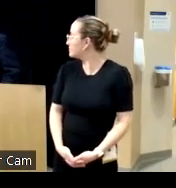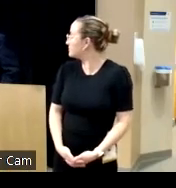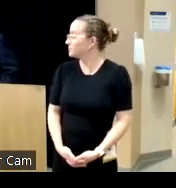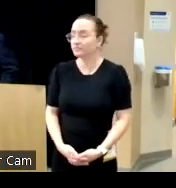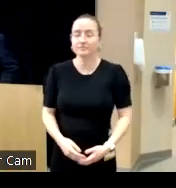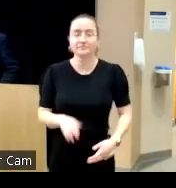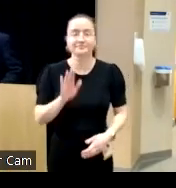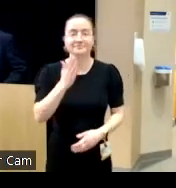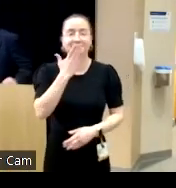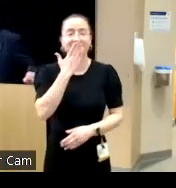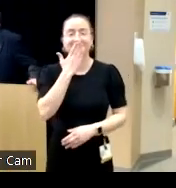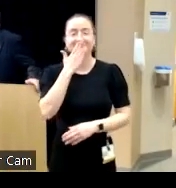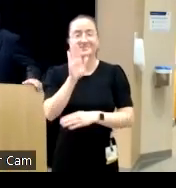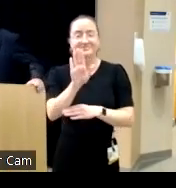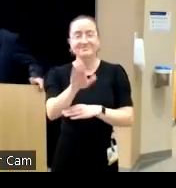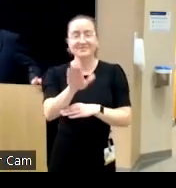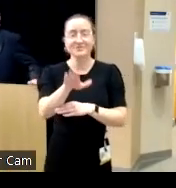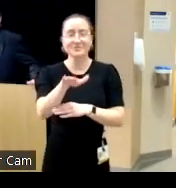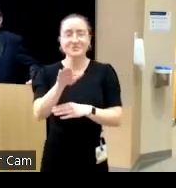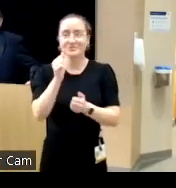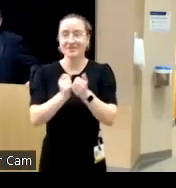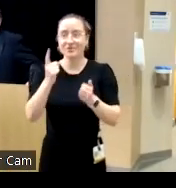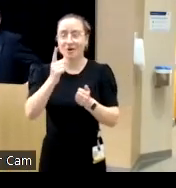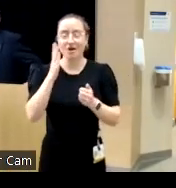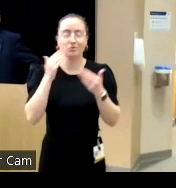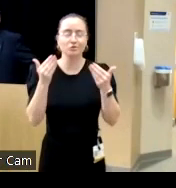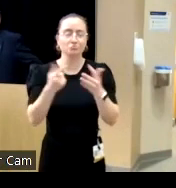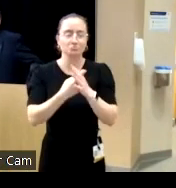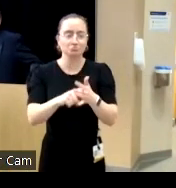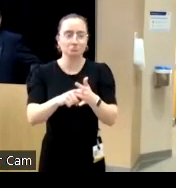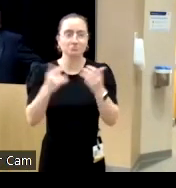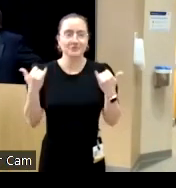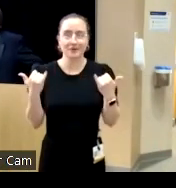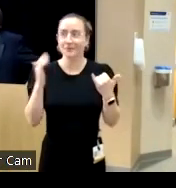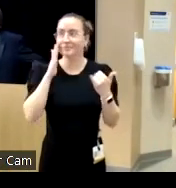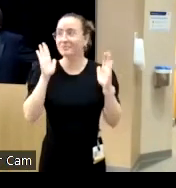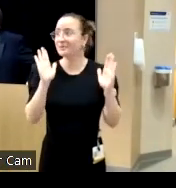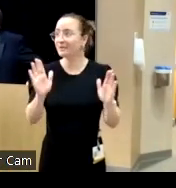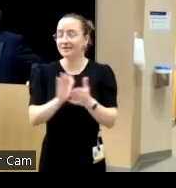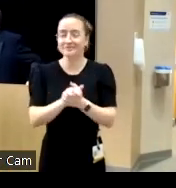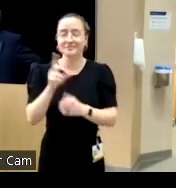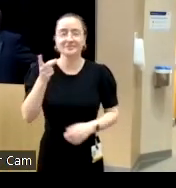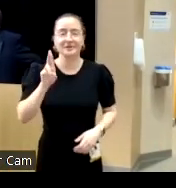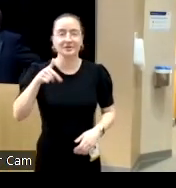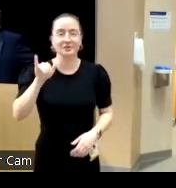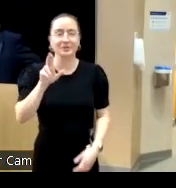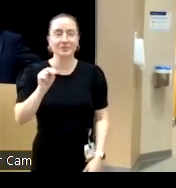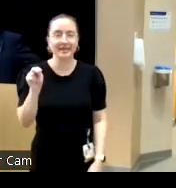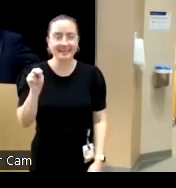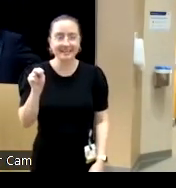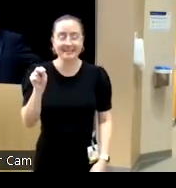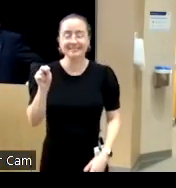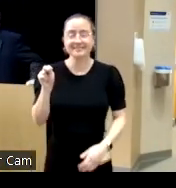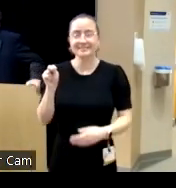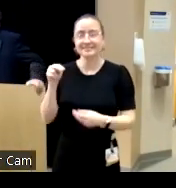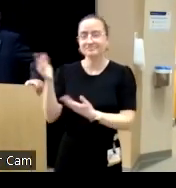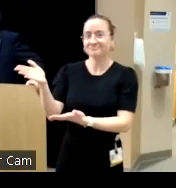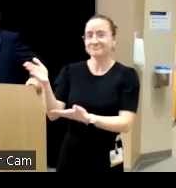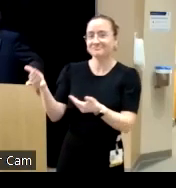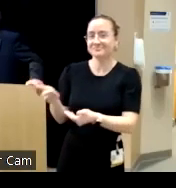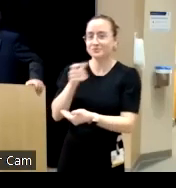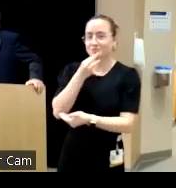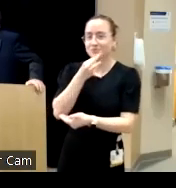a good afternoon everybody if we could get going it would be great give Dr Quinn uh her new my name